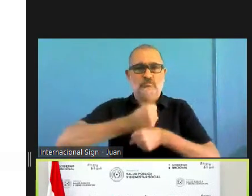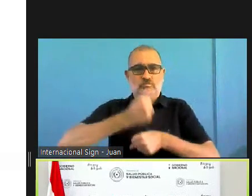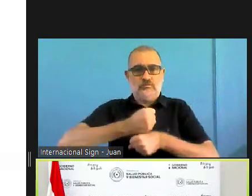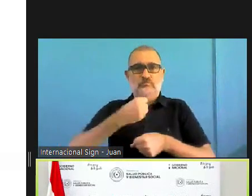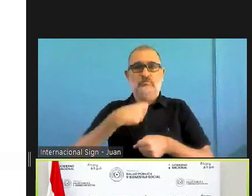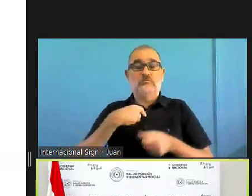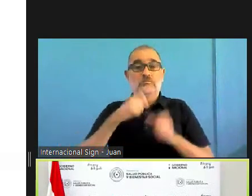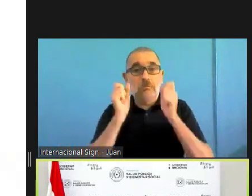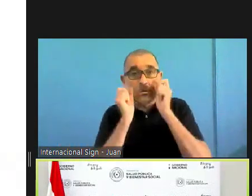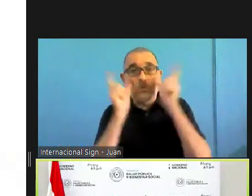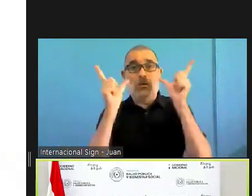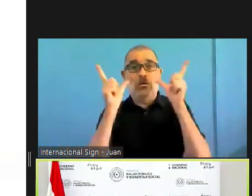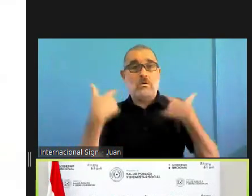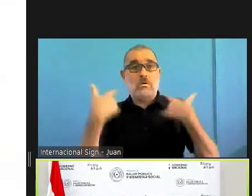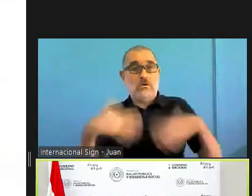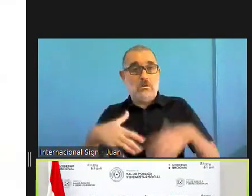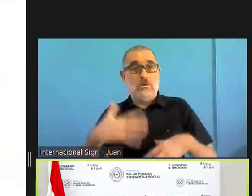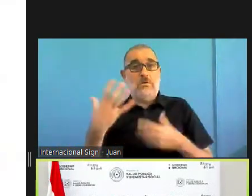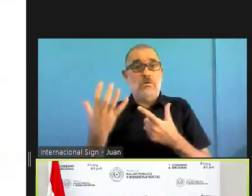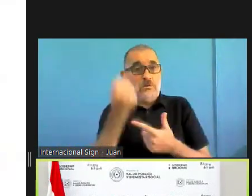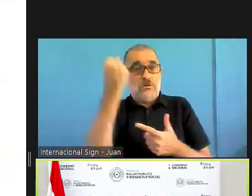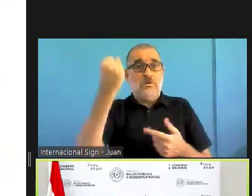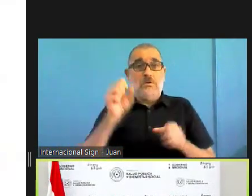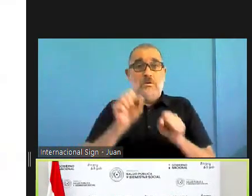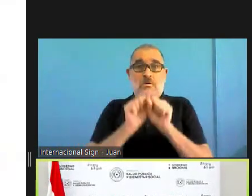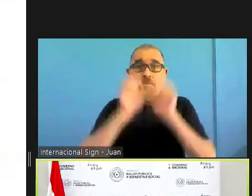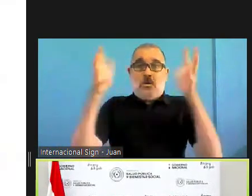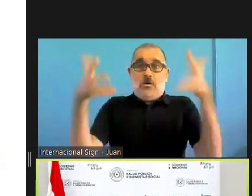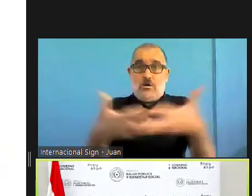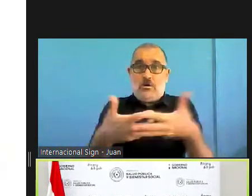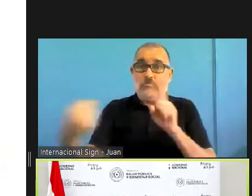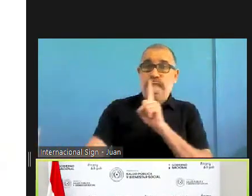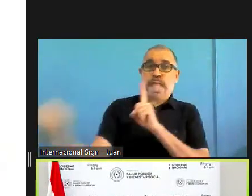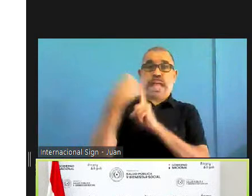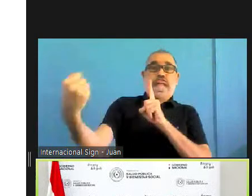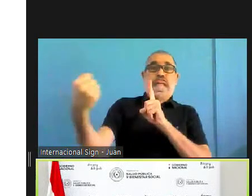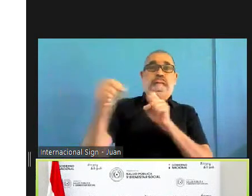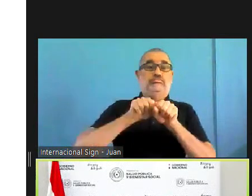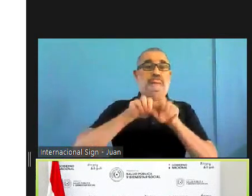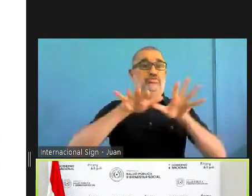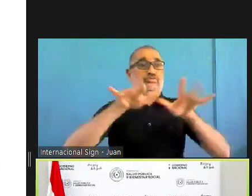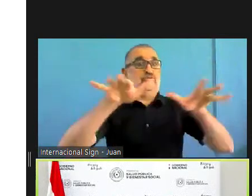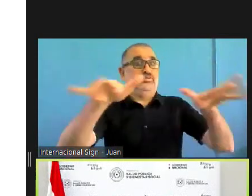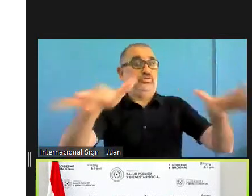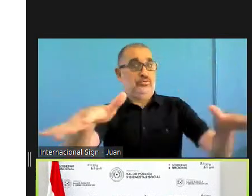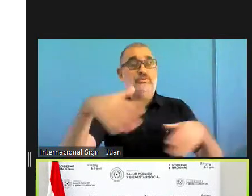But we were seeing the worst case, because we had these disease carriers.